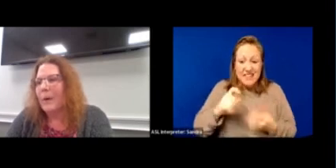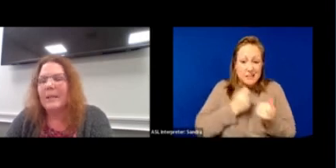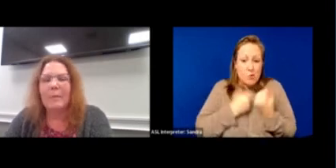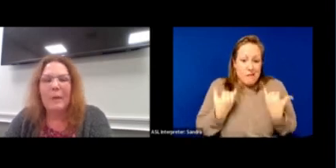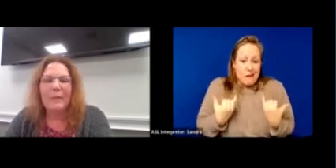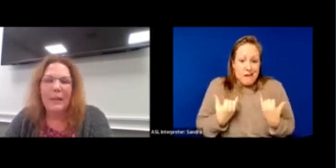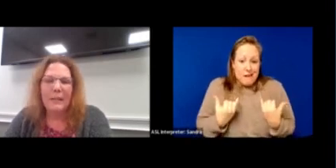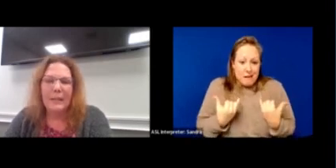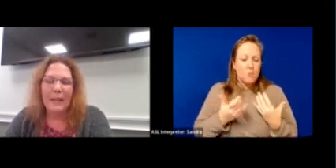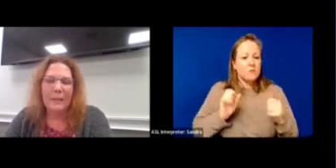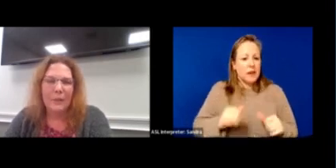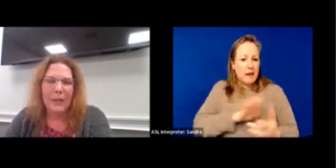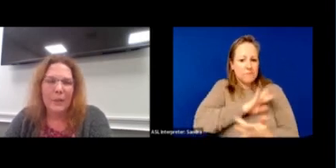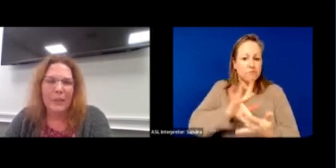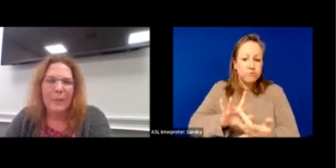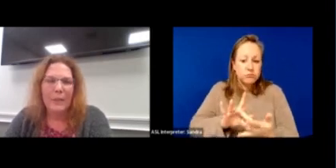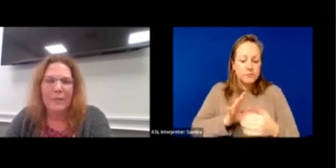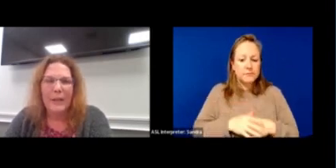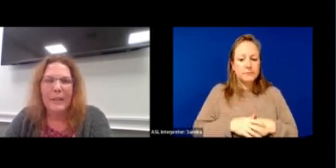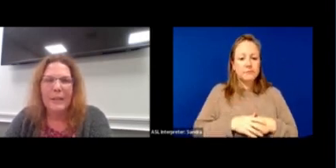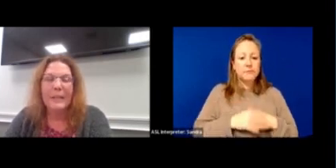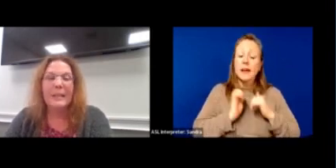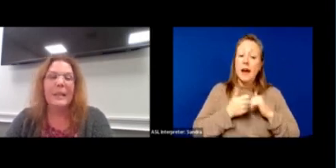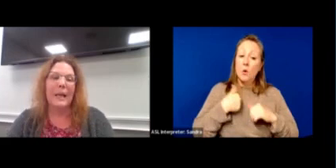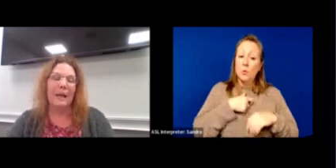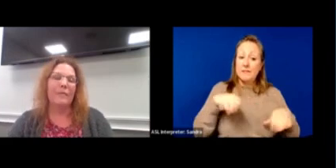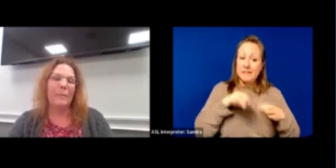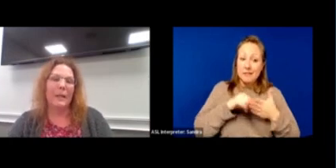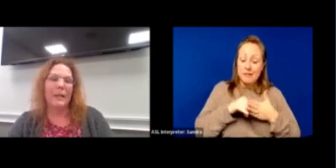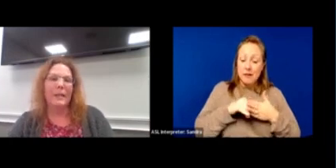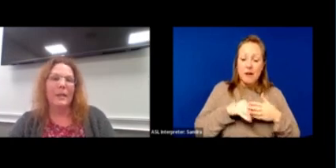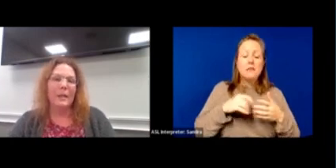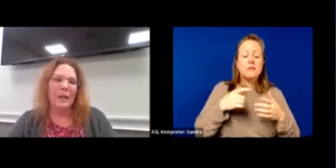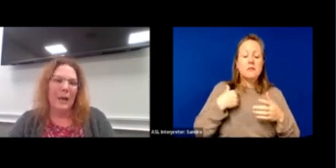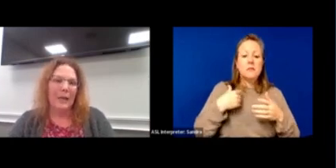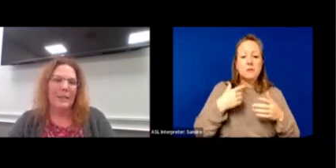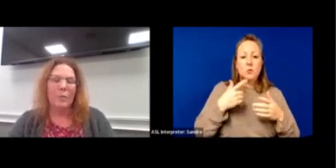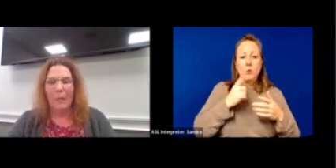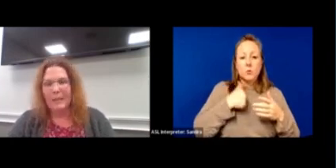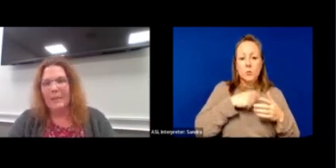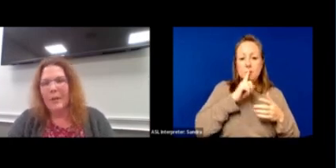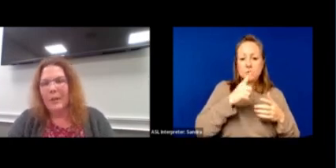of the ways that we have done this at the Learning Community in Pennsylvania is that everybody has my cell phone